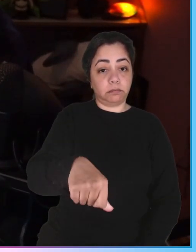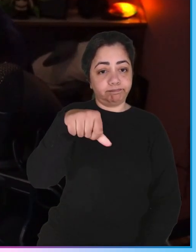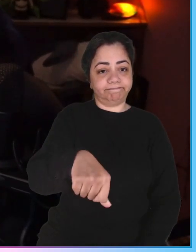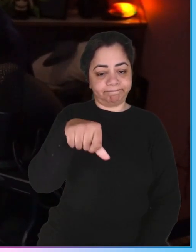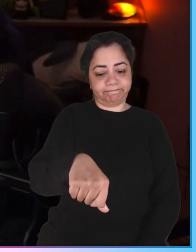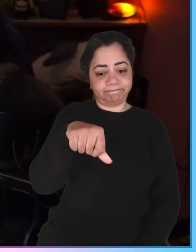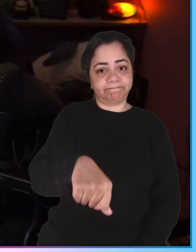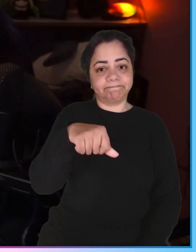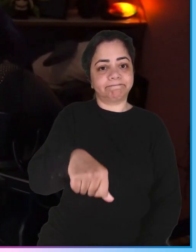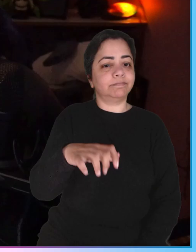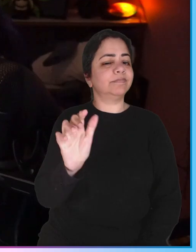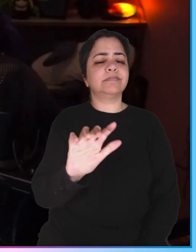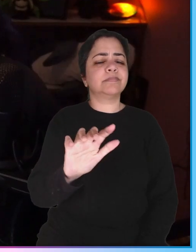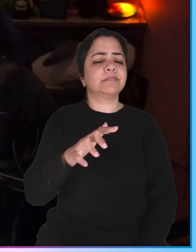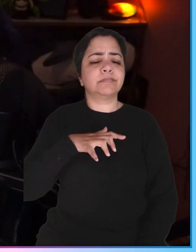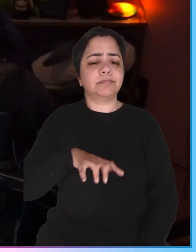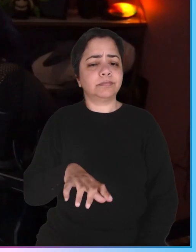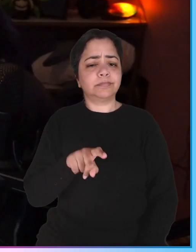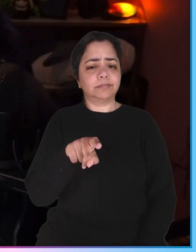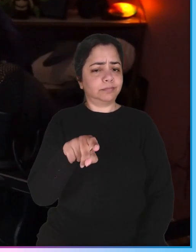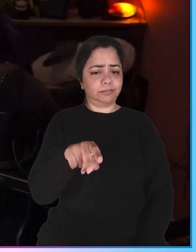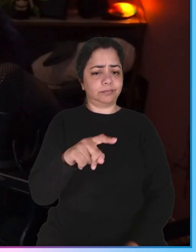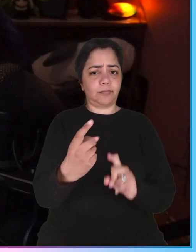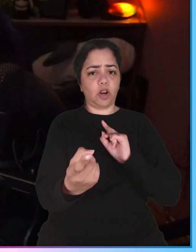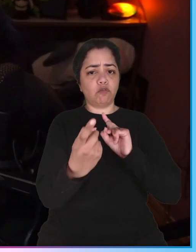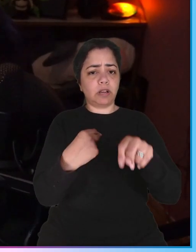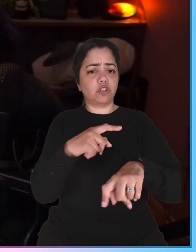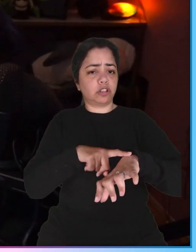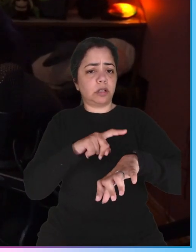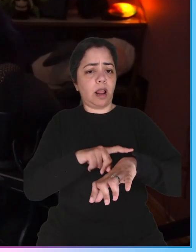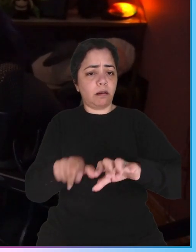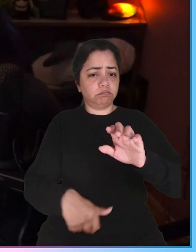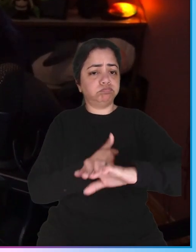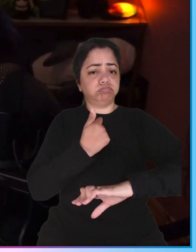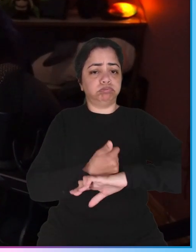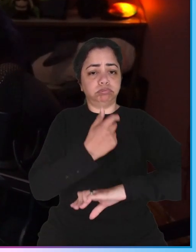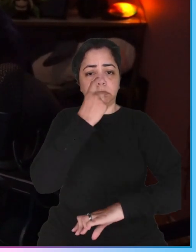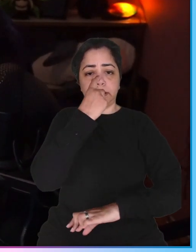This next game not only has accessibility features that are beneficial for me but it also just looks awesome.